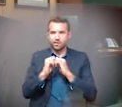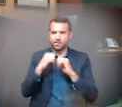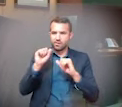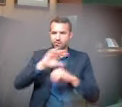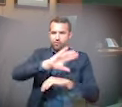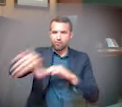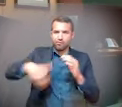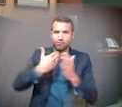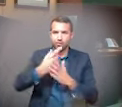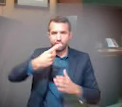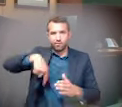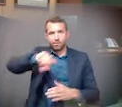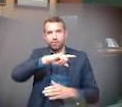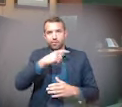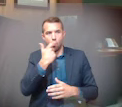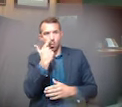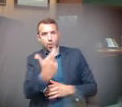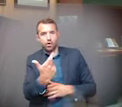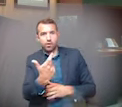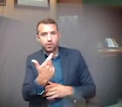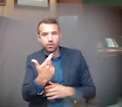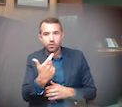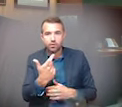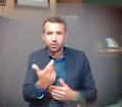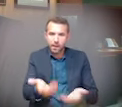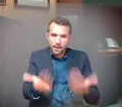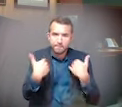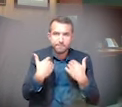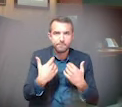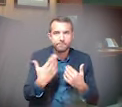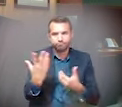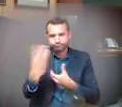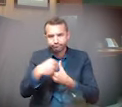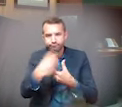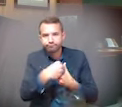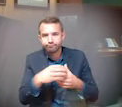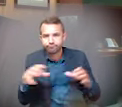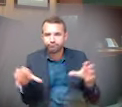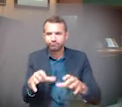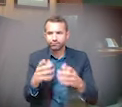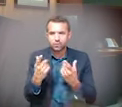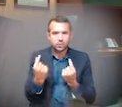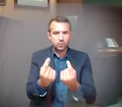How can everyone who is watching today and will watch this program in the future, how